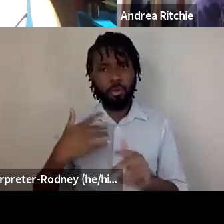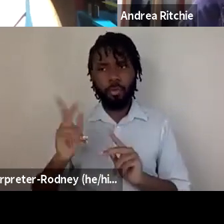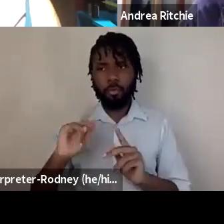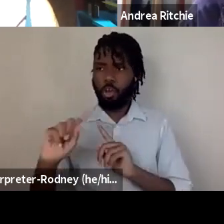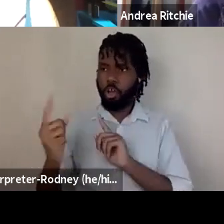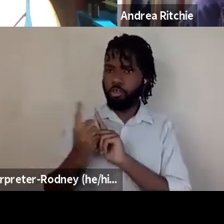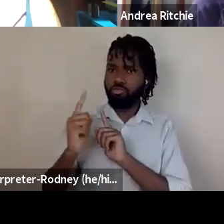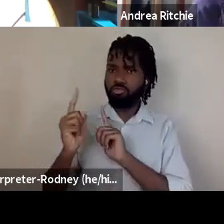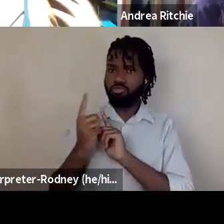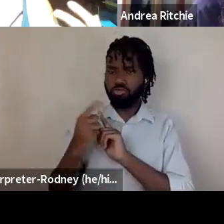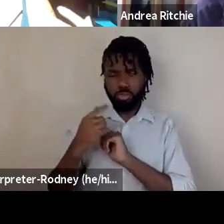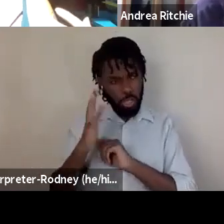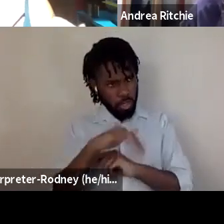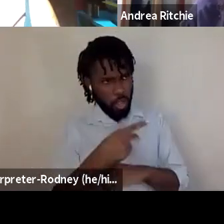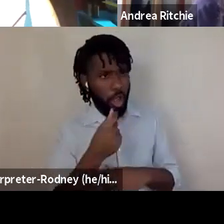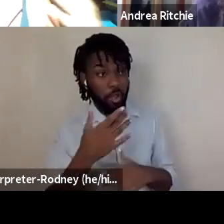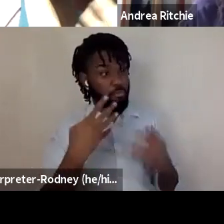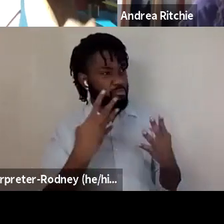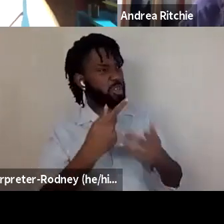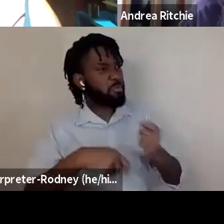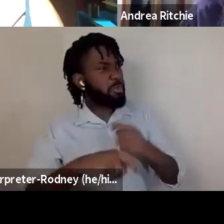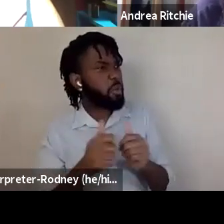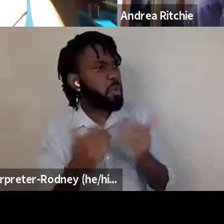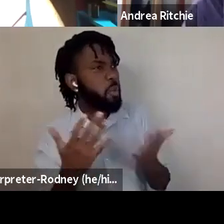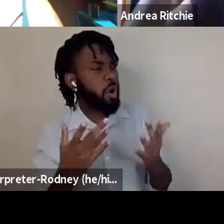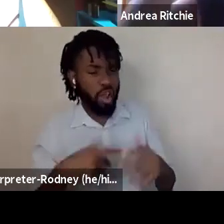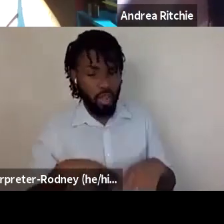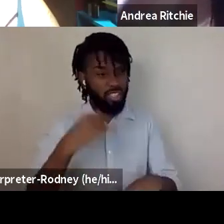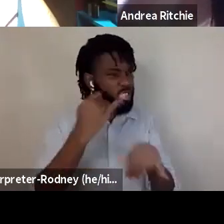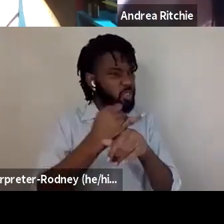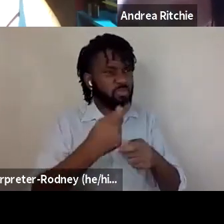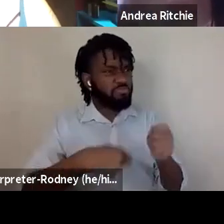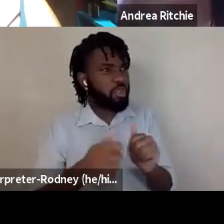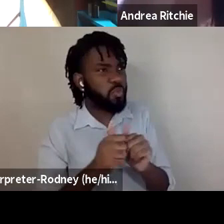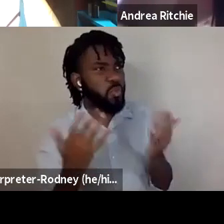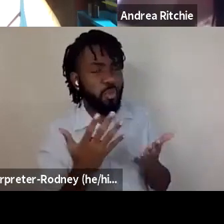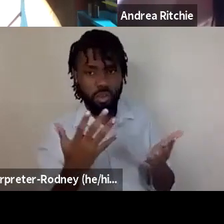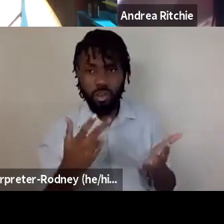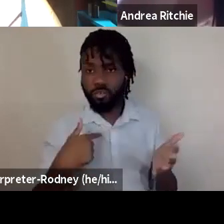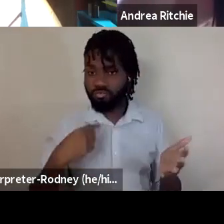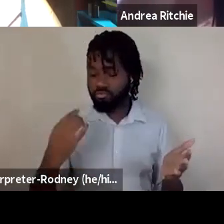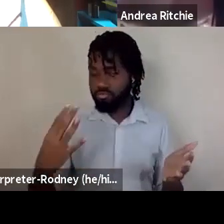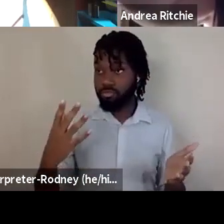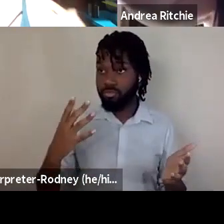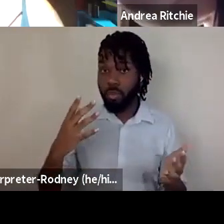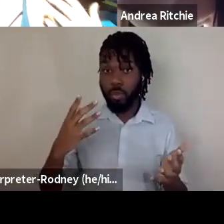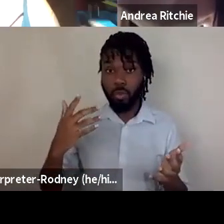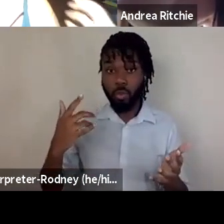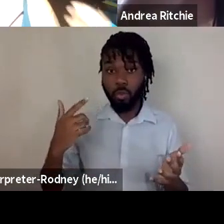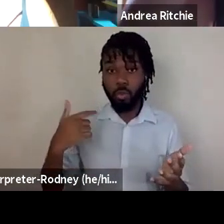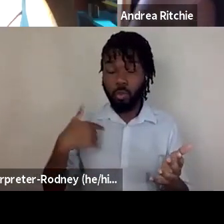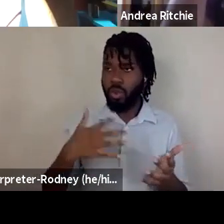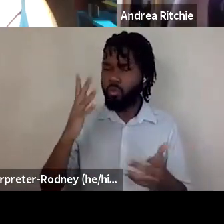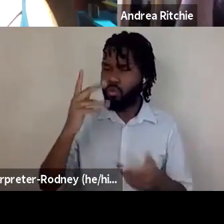"Well, what are you gonna replace the prisons with? "What are you gonna replace the institution with?" And I'm like, "It's replacing a gun with an ecosystem."